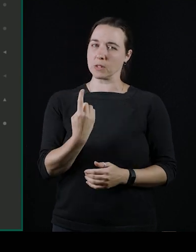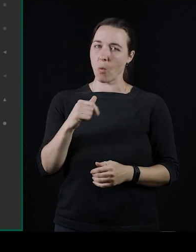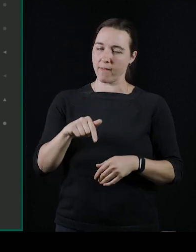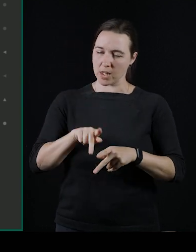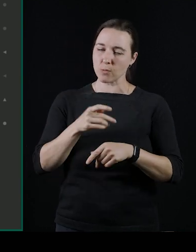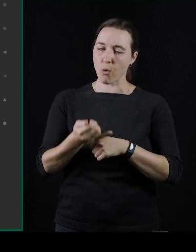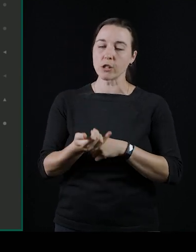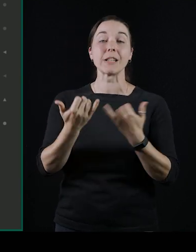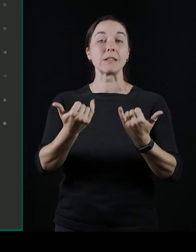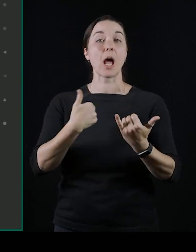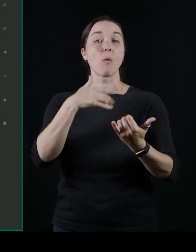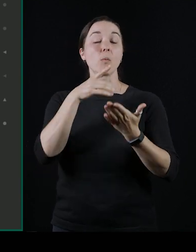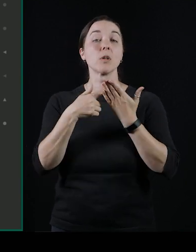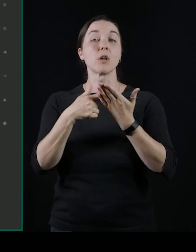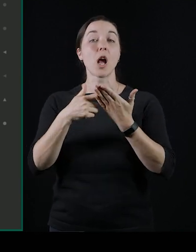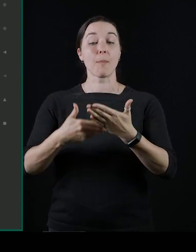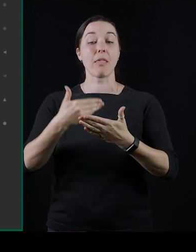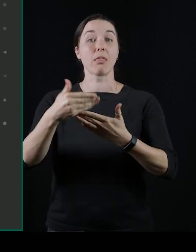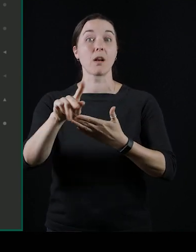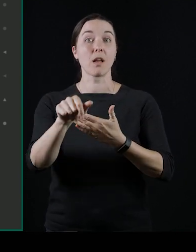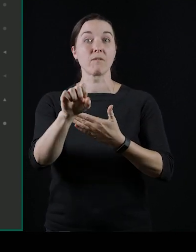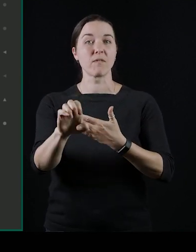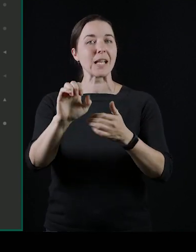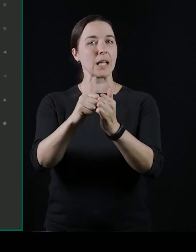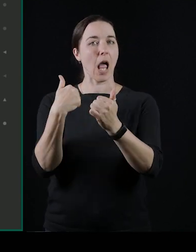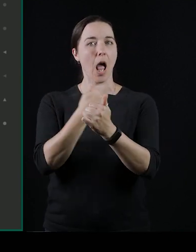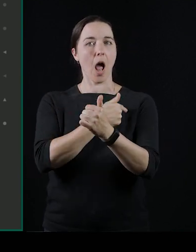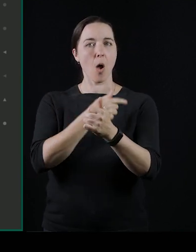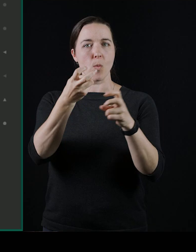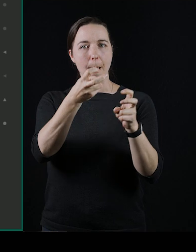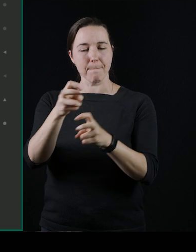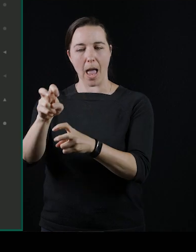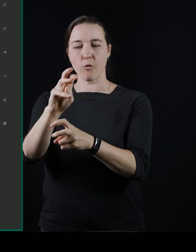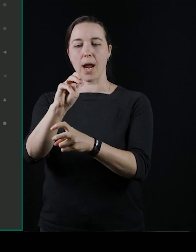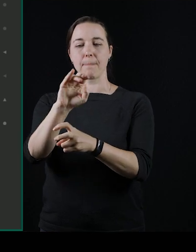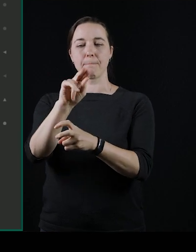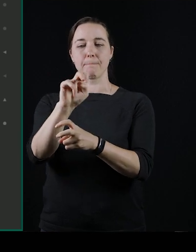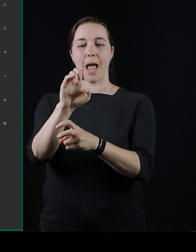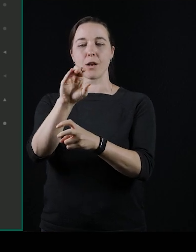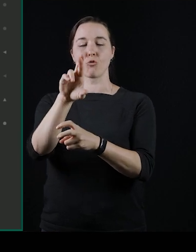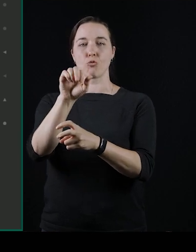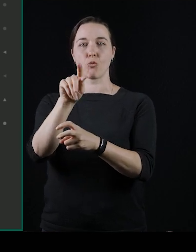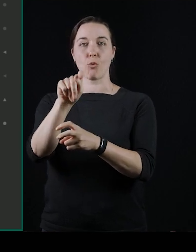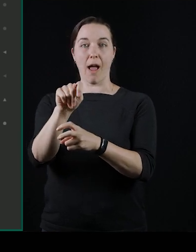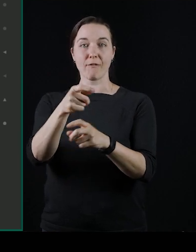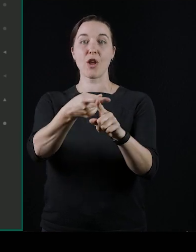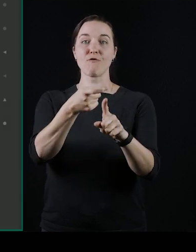I'm going to talk about the next phase of how we migrated Minecraft Realm Servers from AWS to Azure.